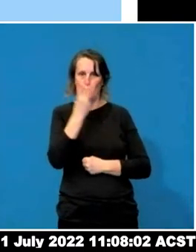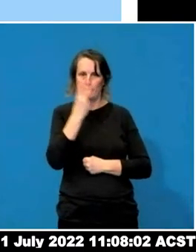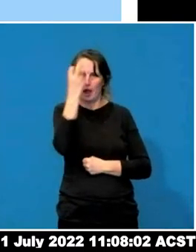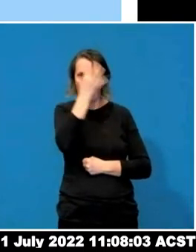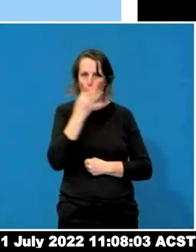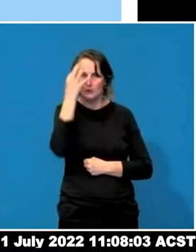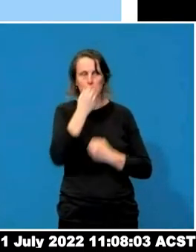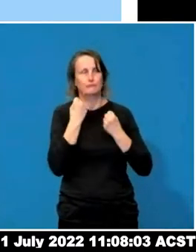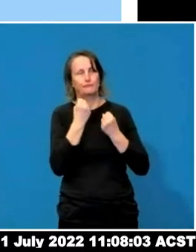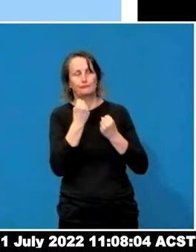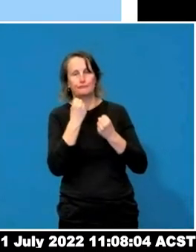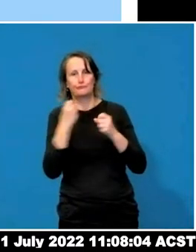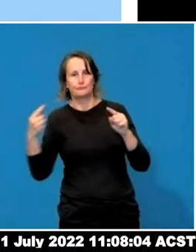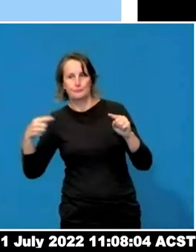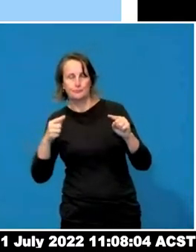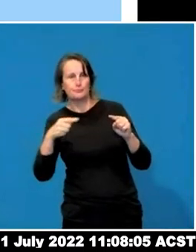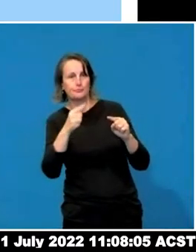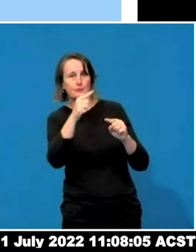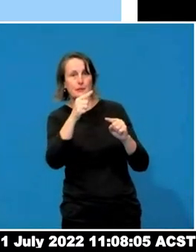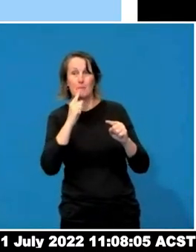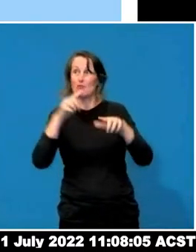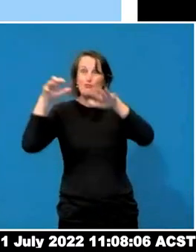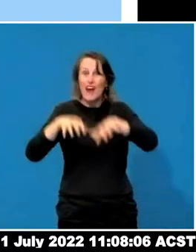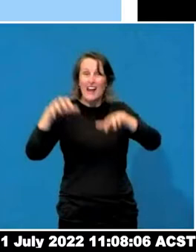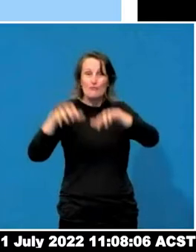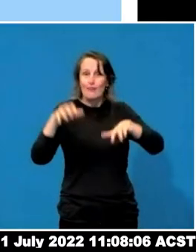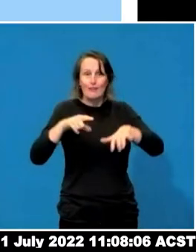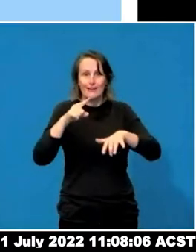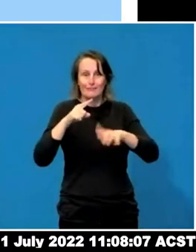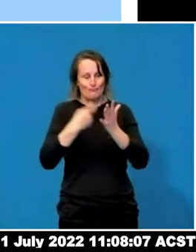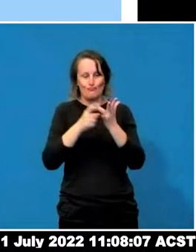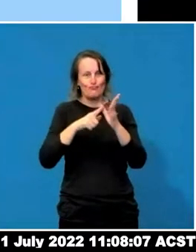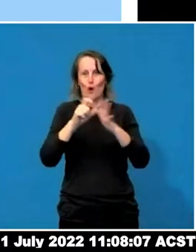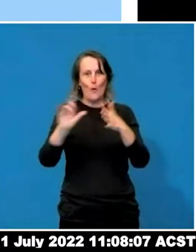It's inaccessible by road, as I said, during the wet season. Air travel is very expensive.